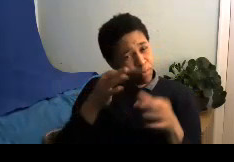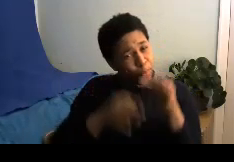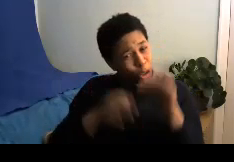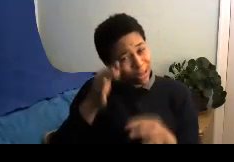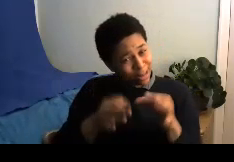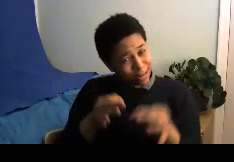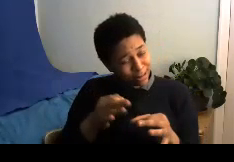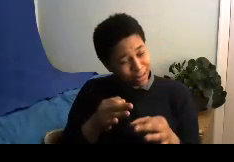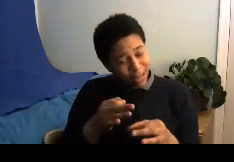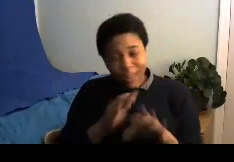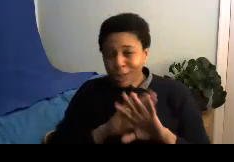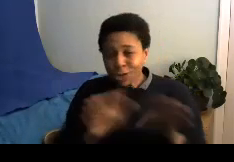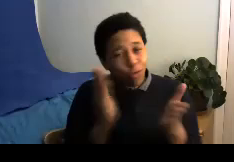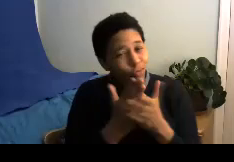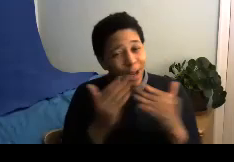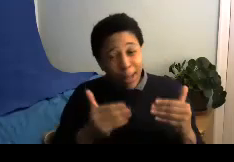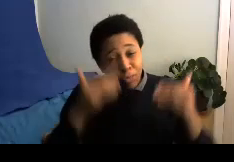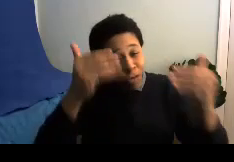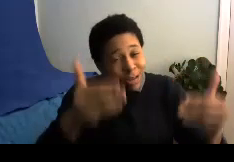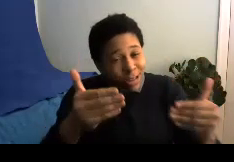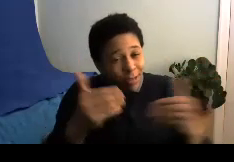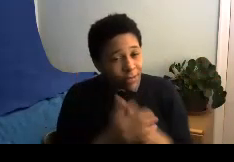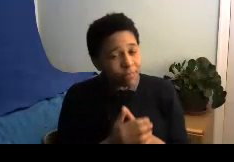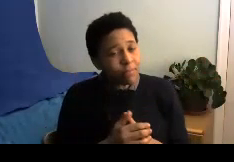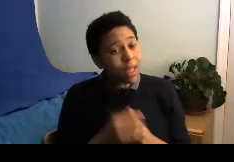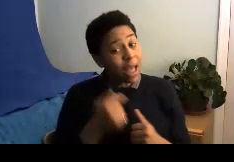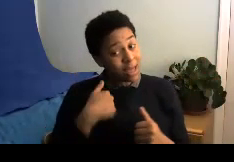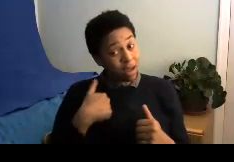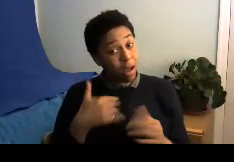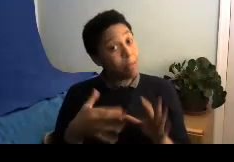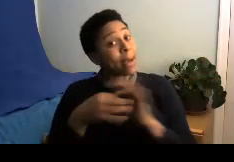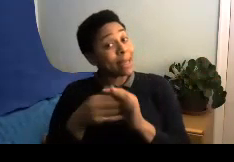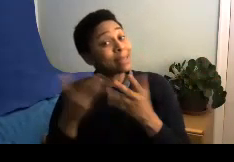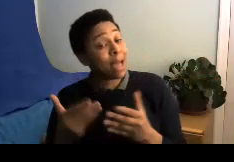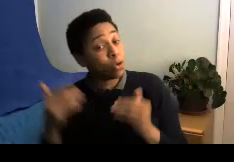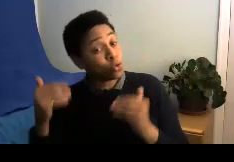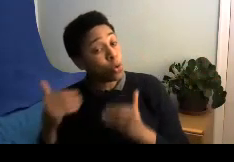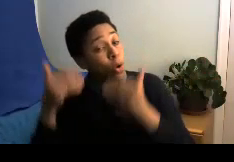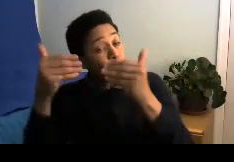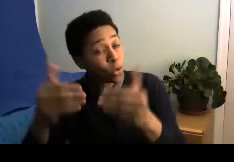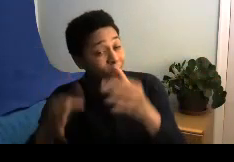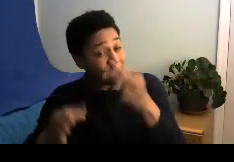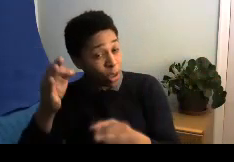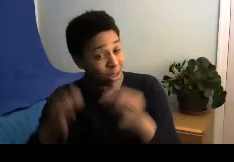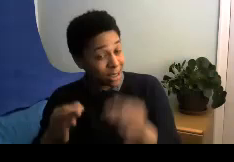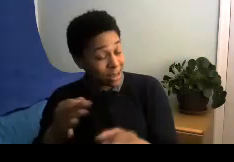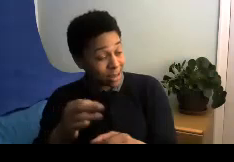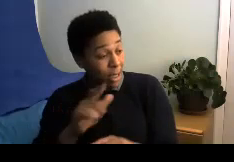politics. And that's, you know, what I aligned myself with now. So it's kind of shocking when you sort of think that, that's